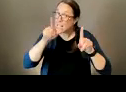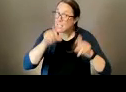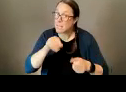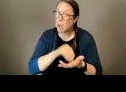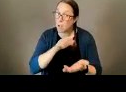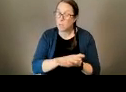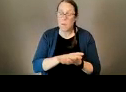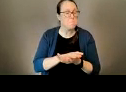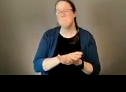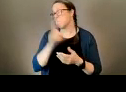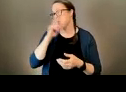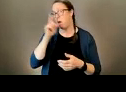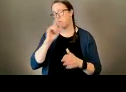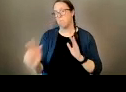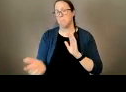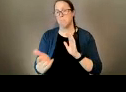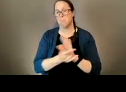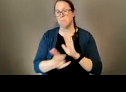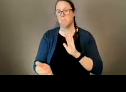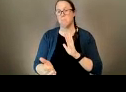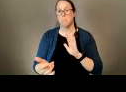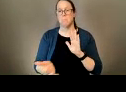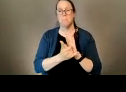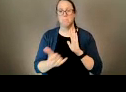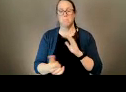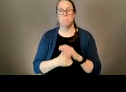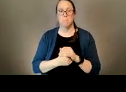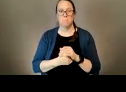or those websites with a screen reader, it's important for you to remember